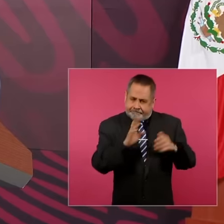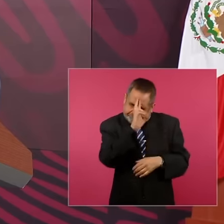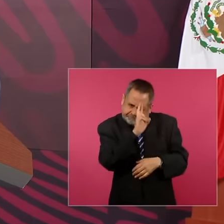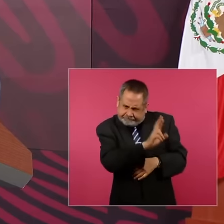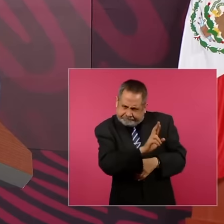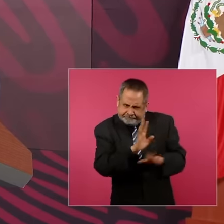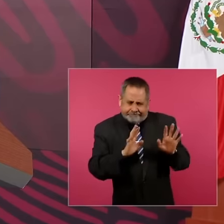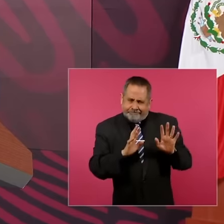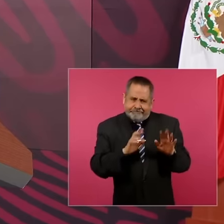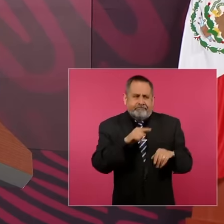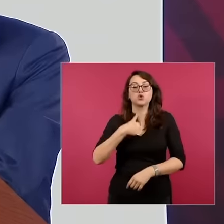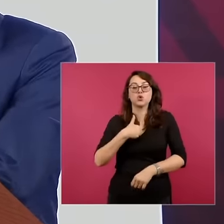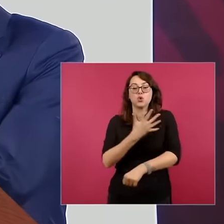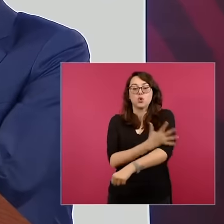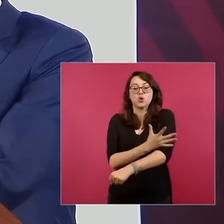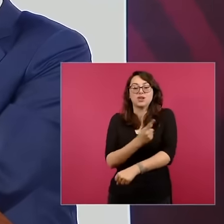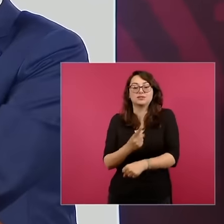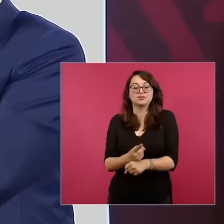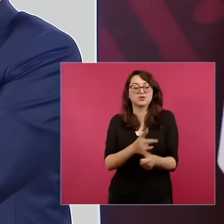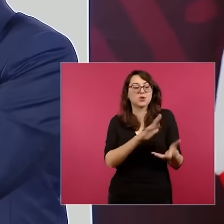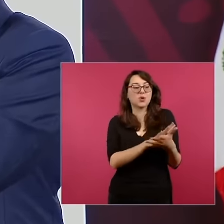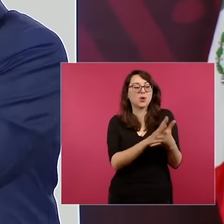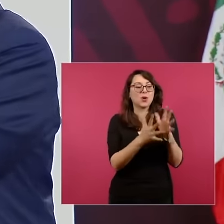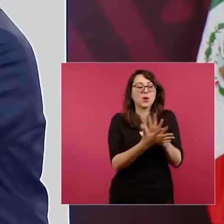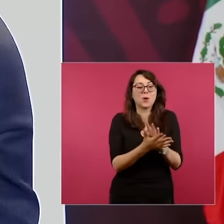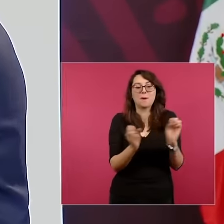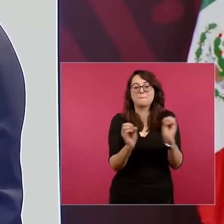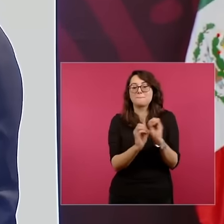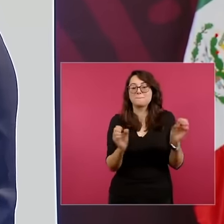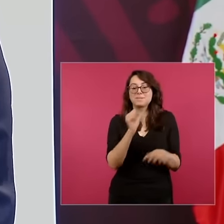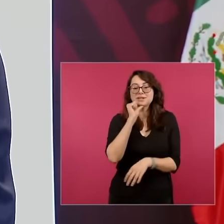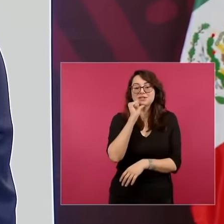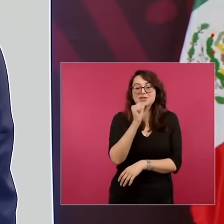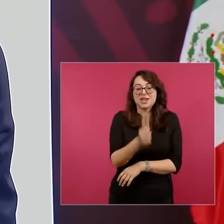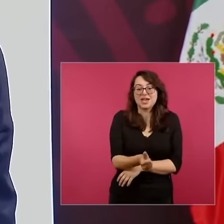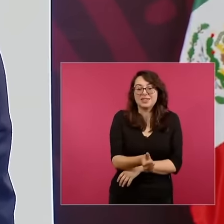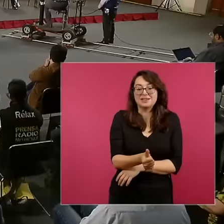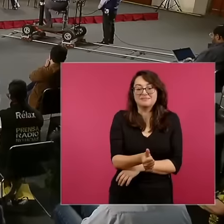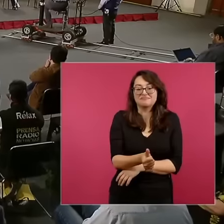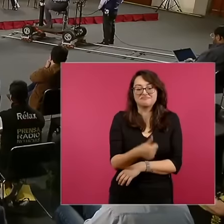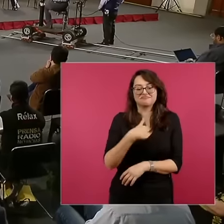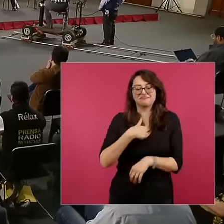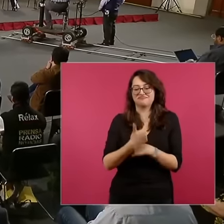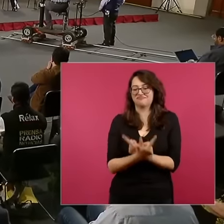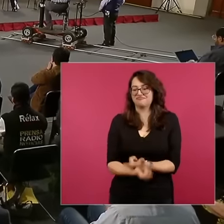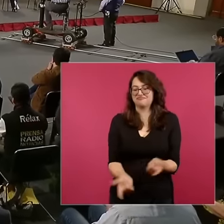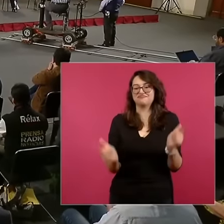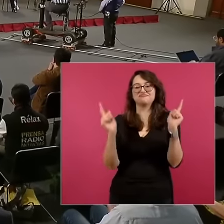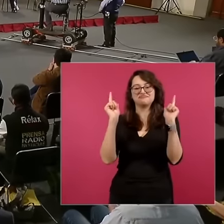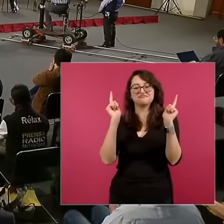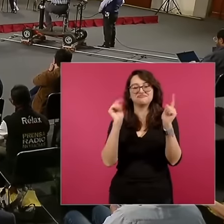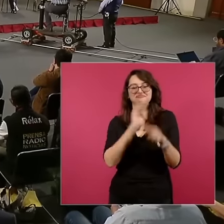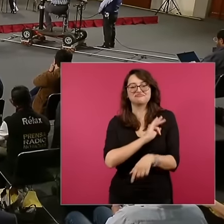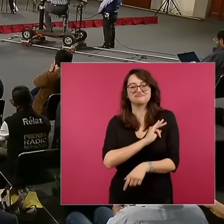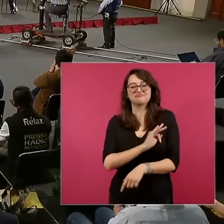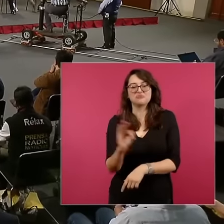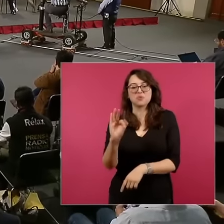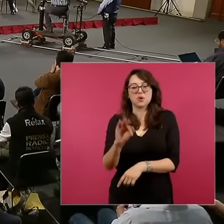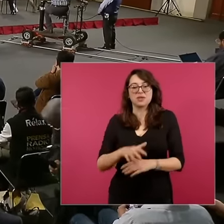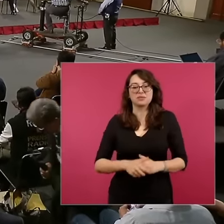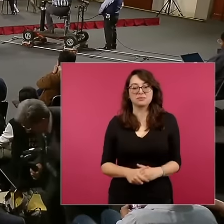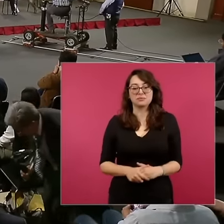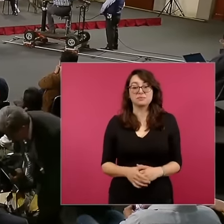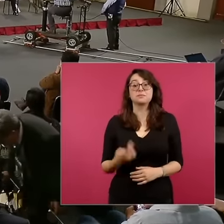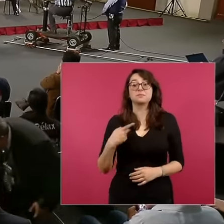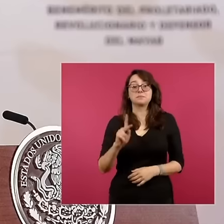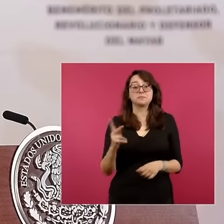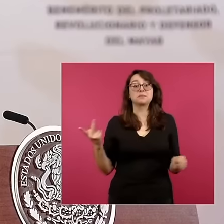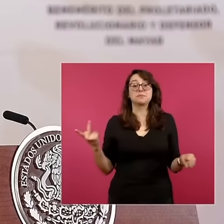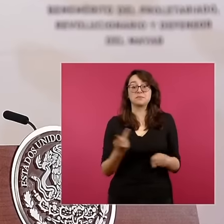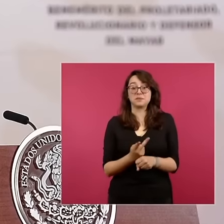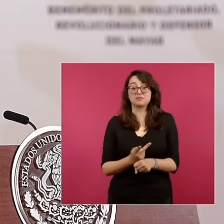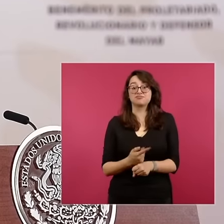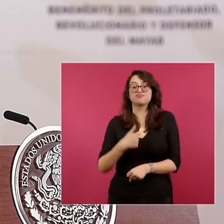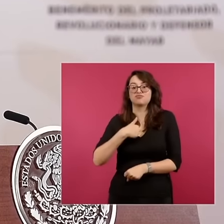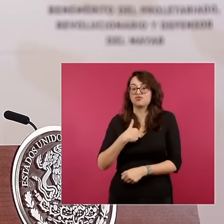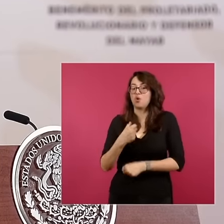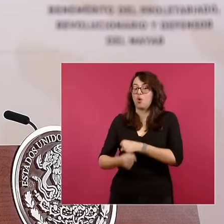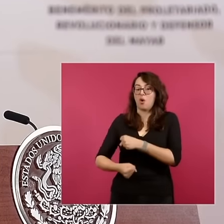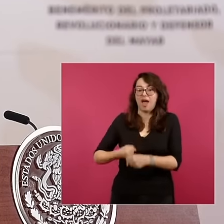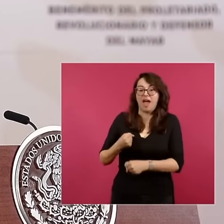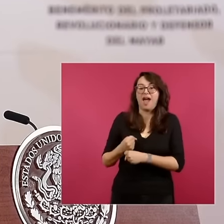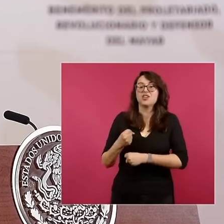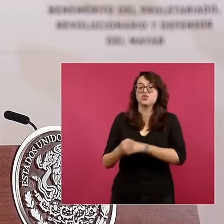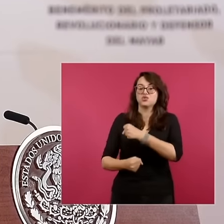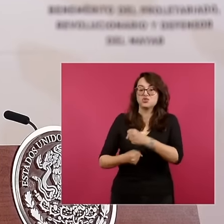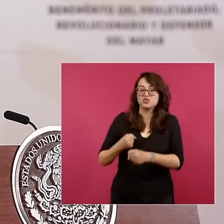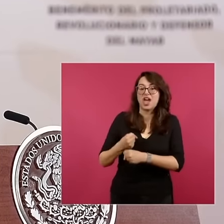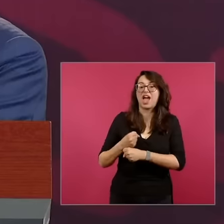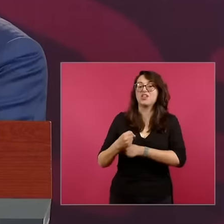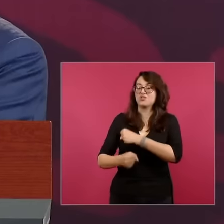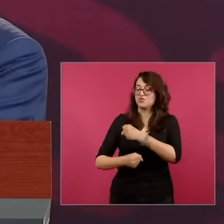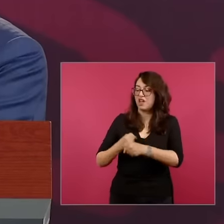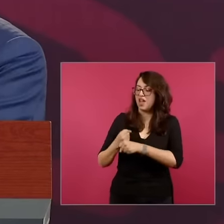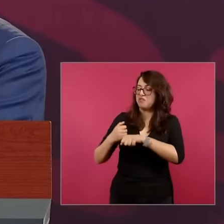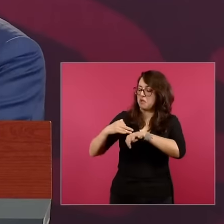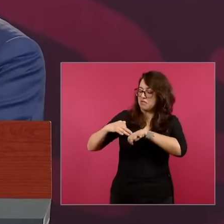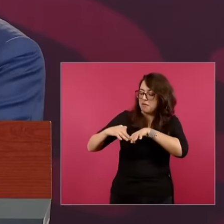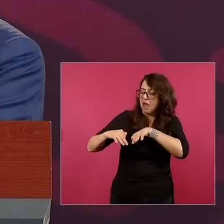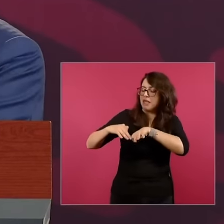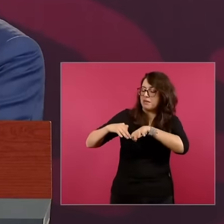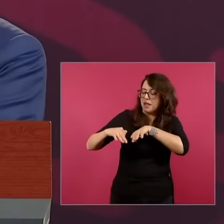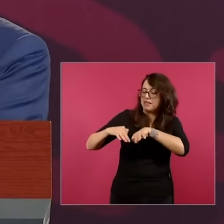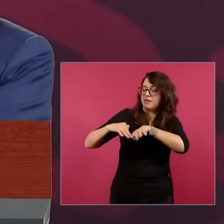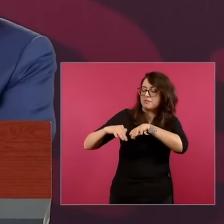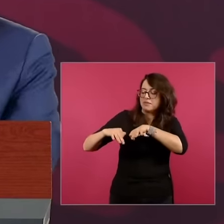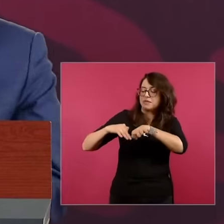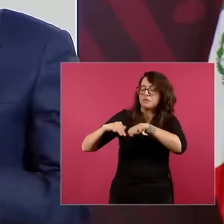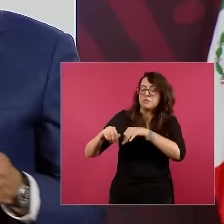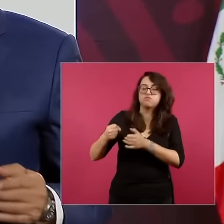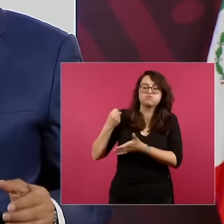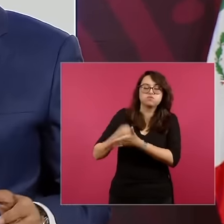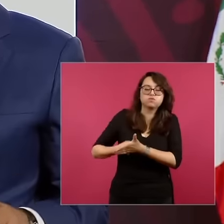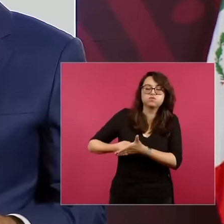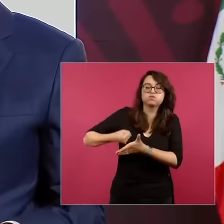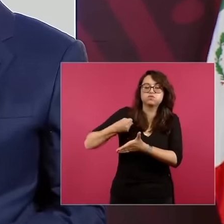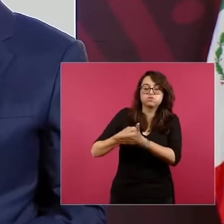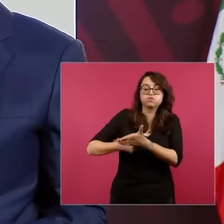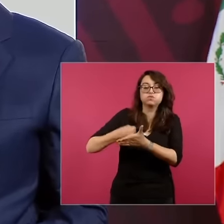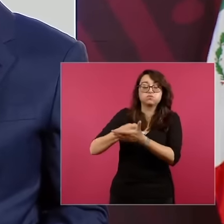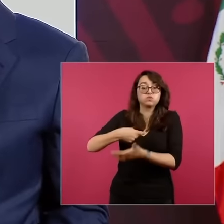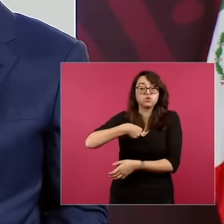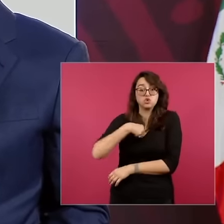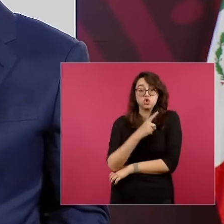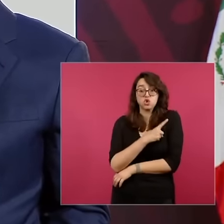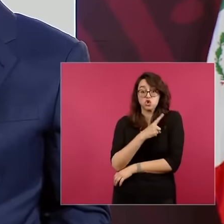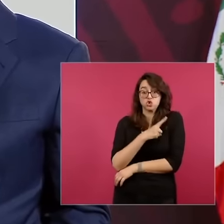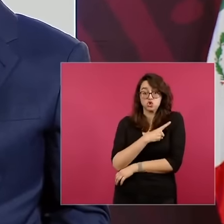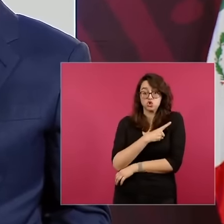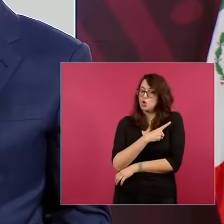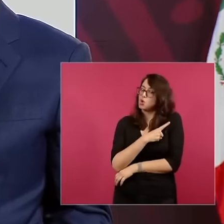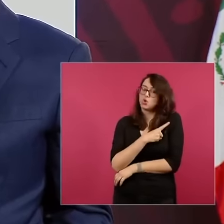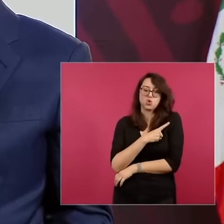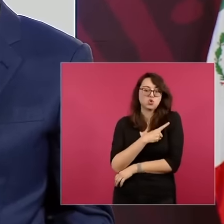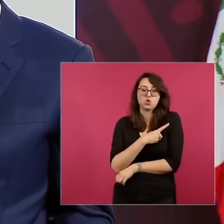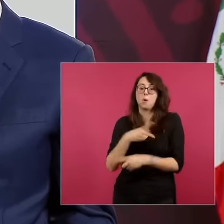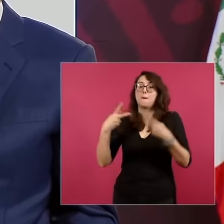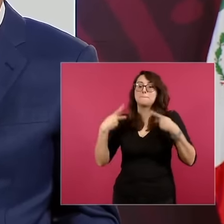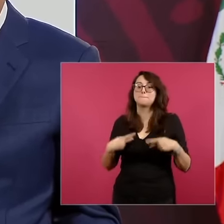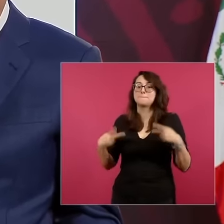Paris but Look at the fruit of the work of years of years of millions of people, not just a